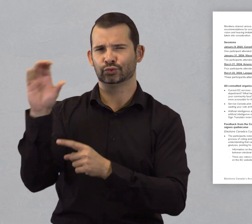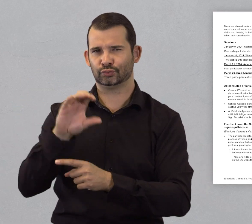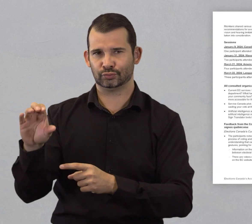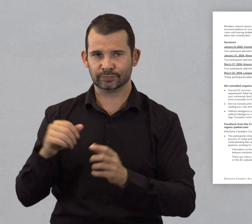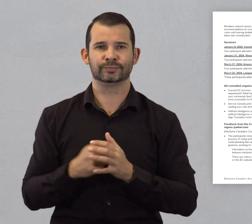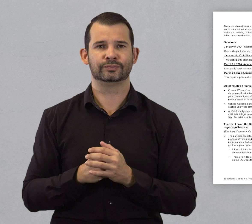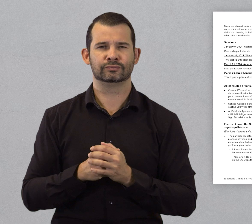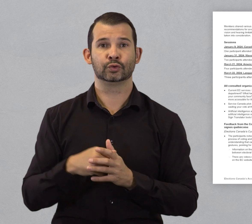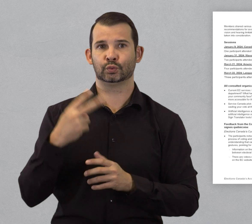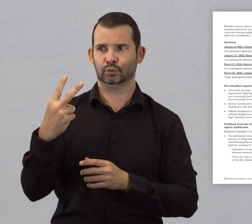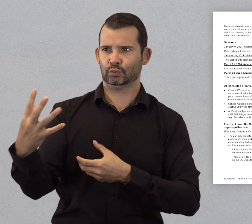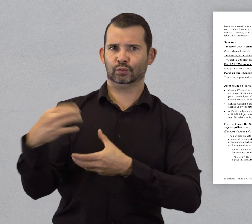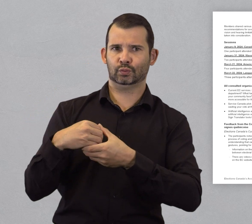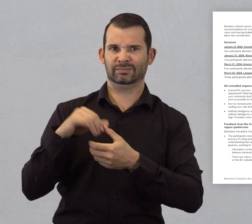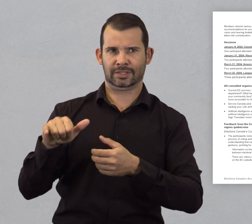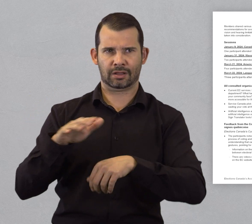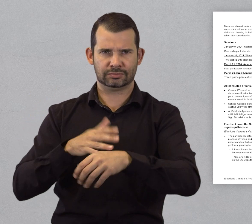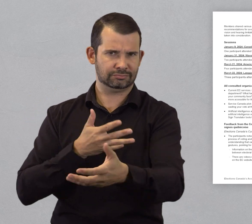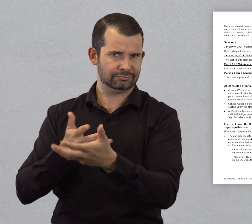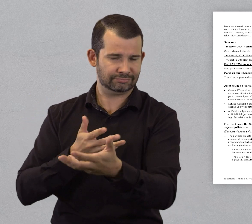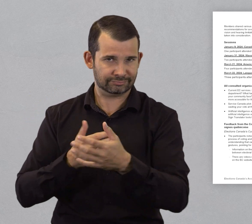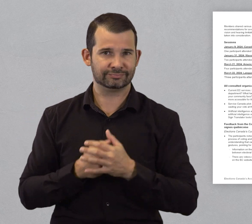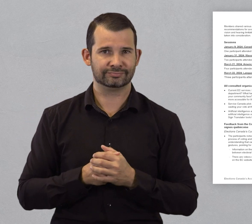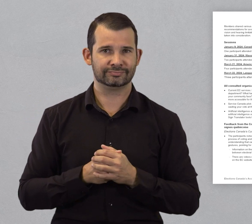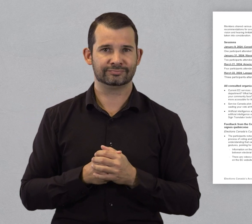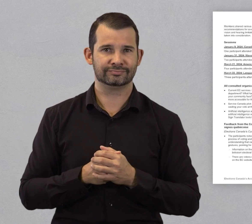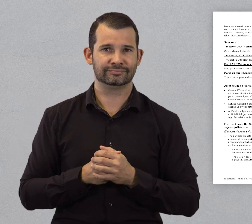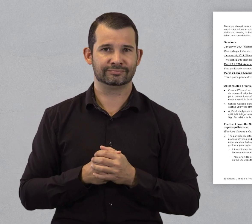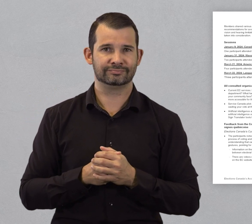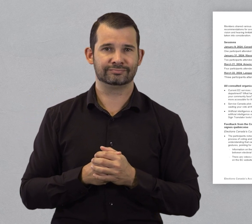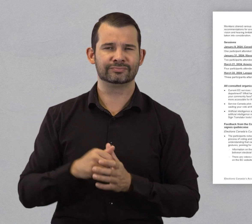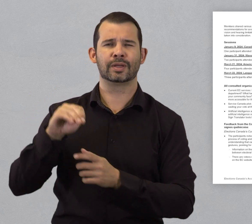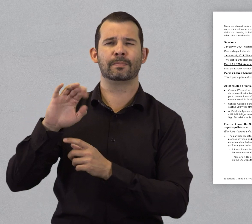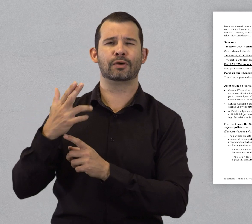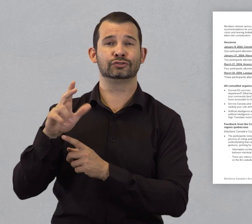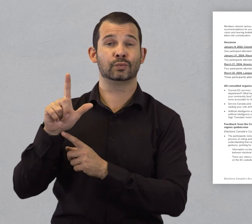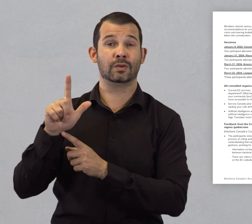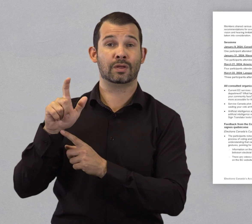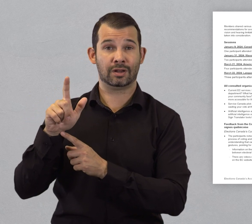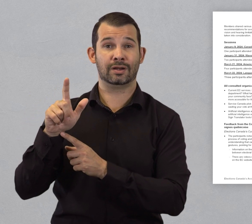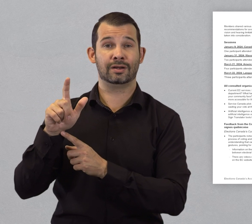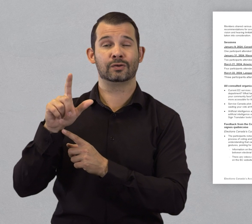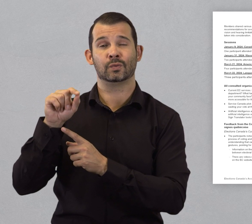Two participants attended the consultation. March 21, 2024: